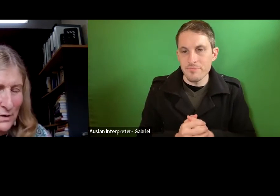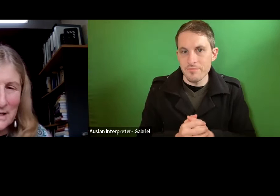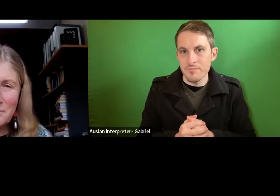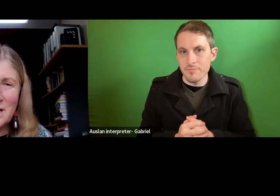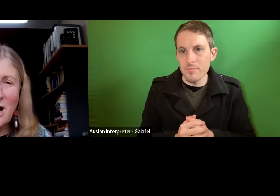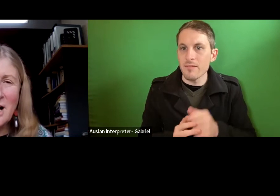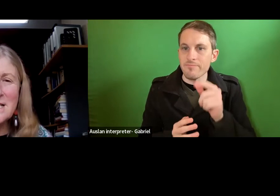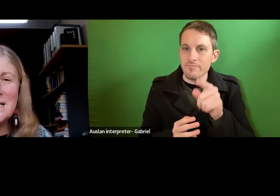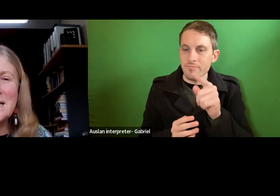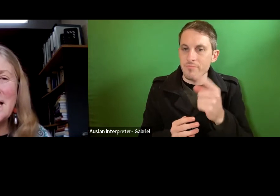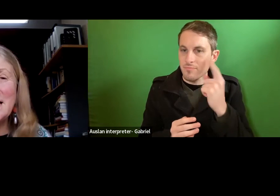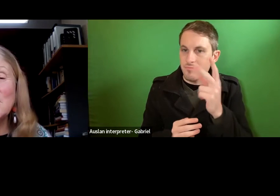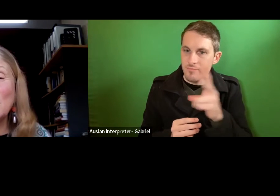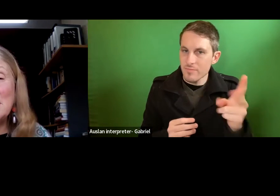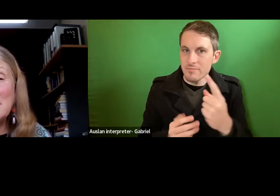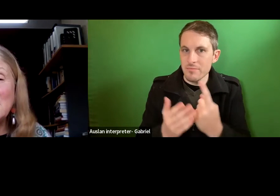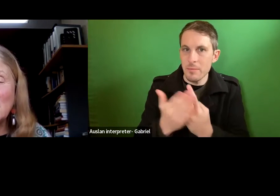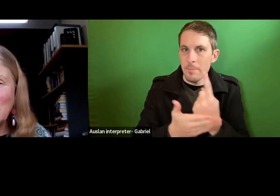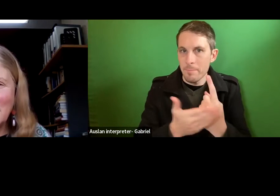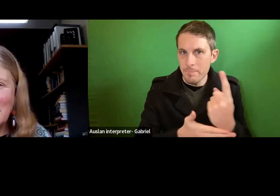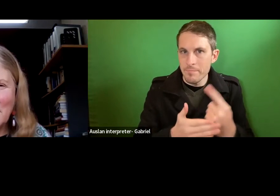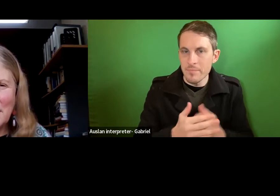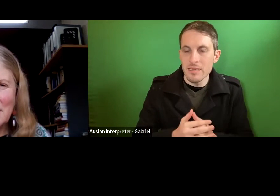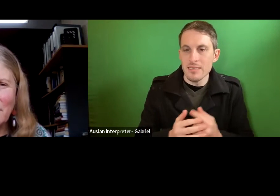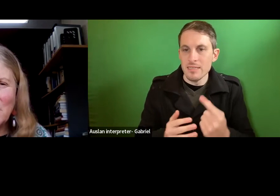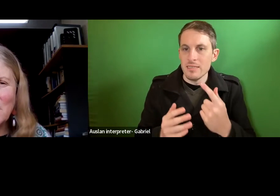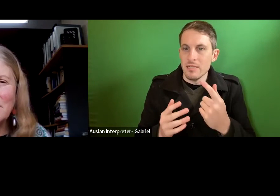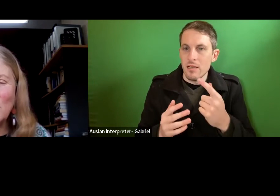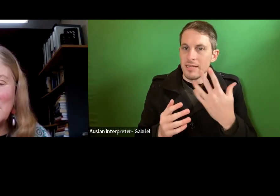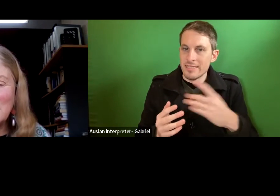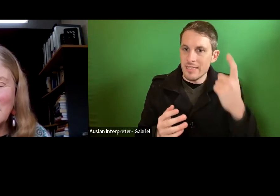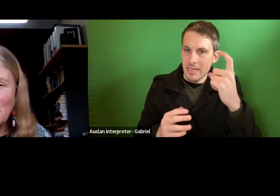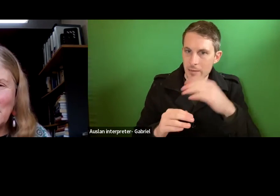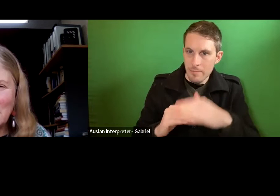already, the idea that we need to be thinking about intervention, we need to think about the